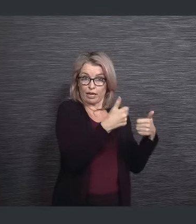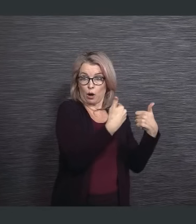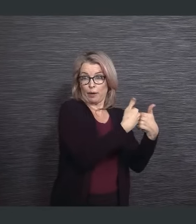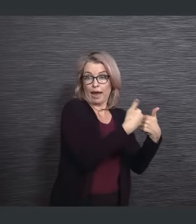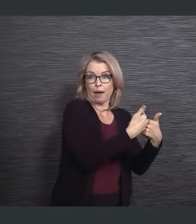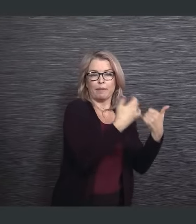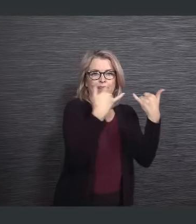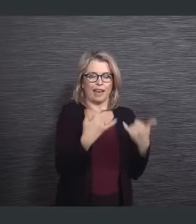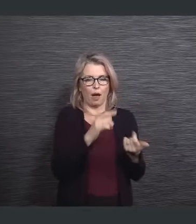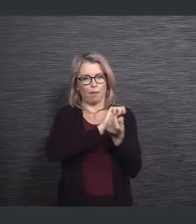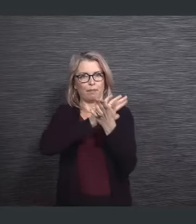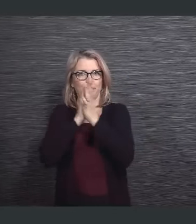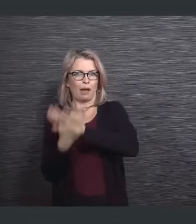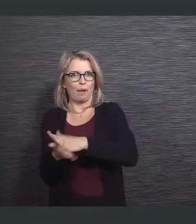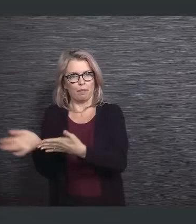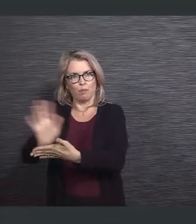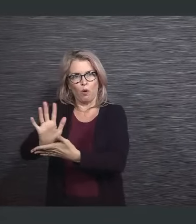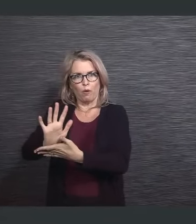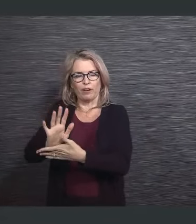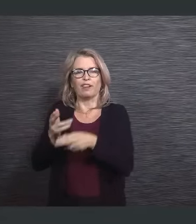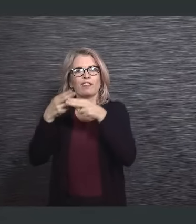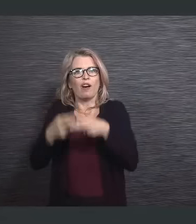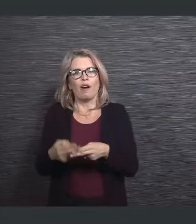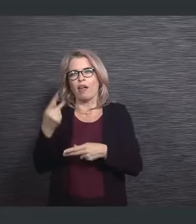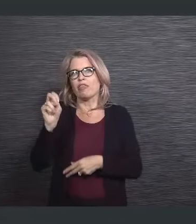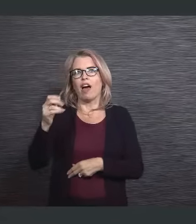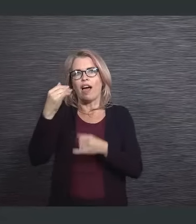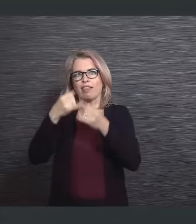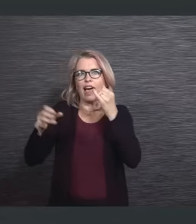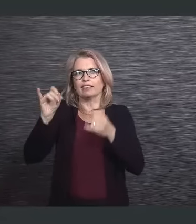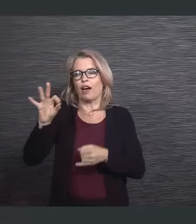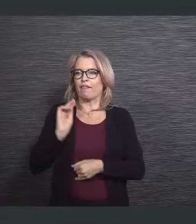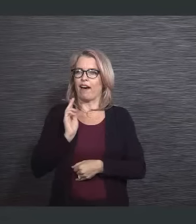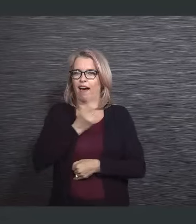"The Last of Us" premieres Sunday, January 15,